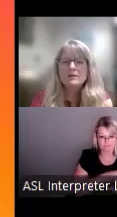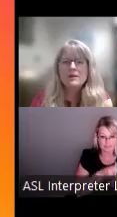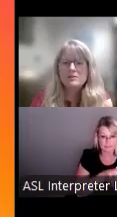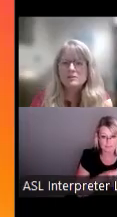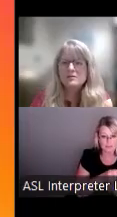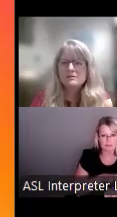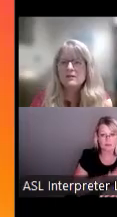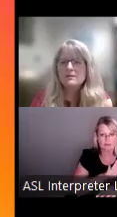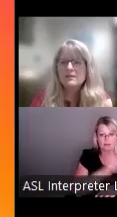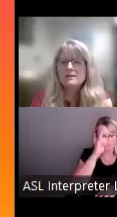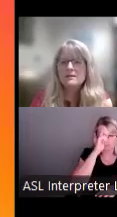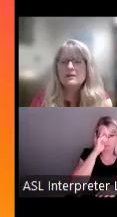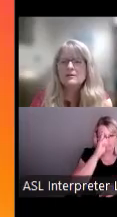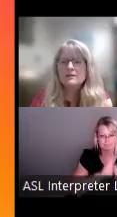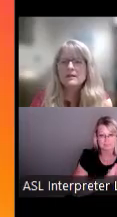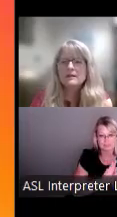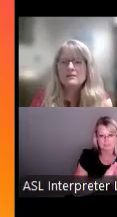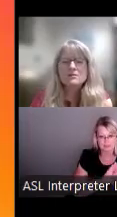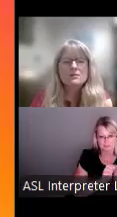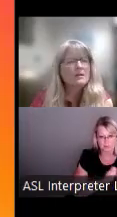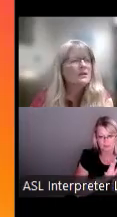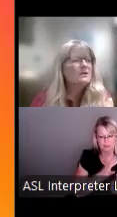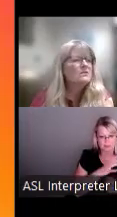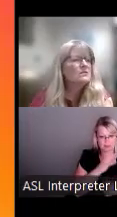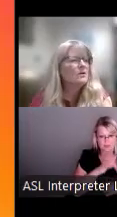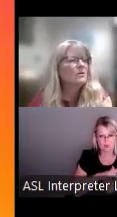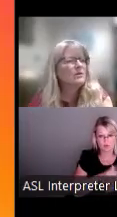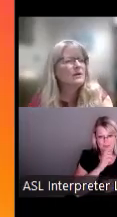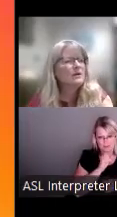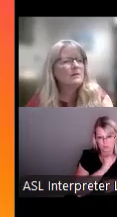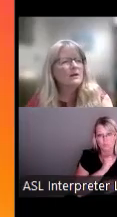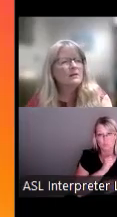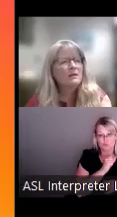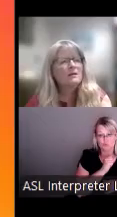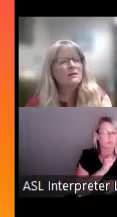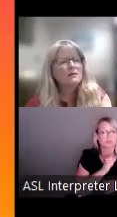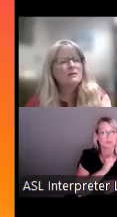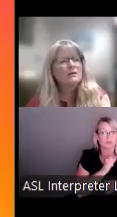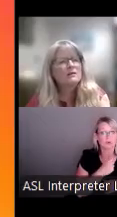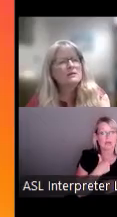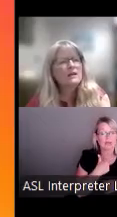neurological development at that early age, so I think the